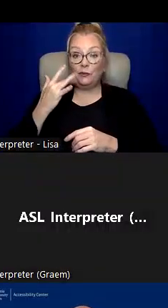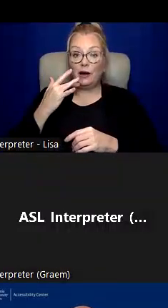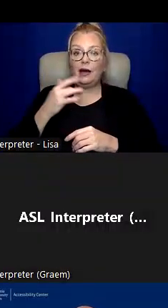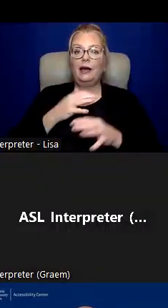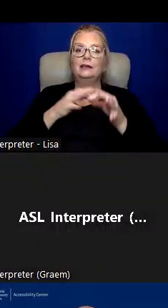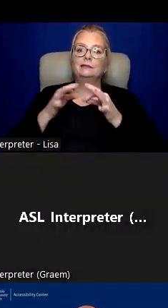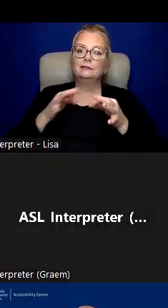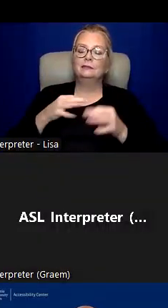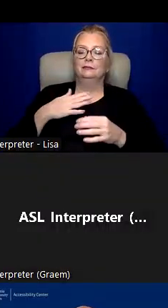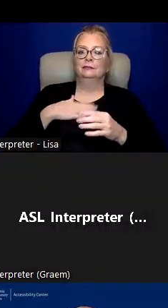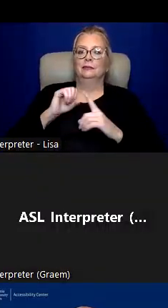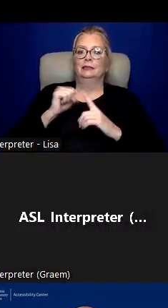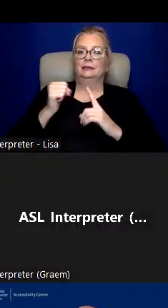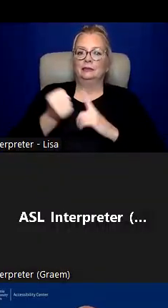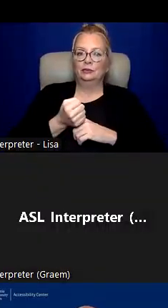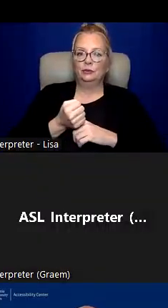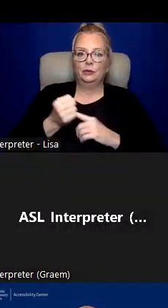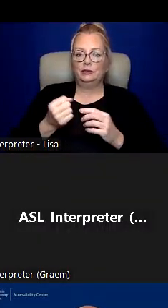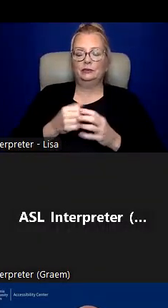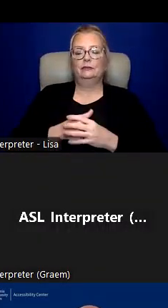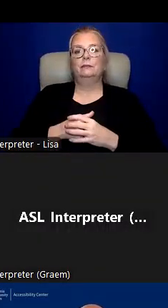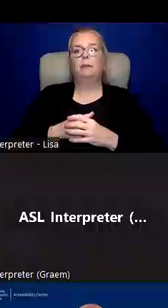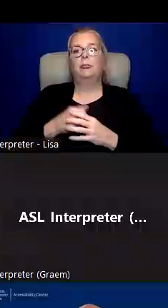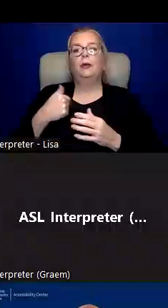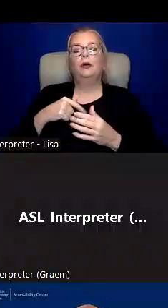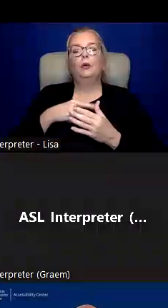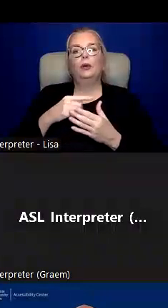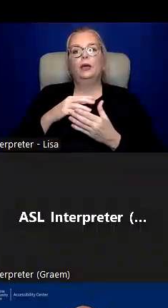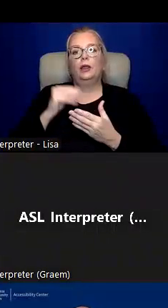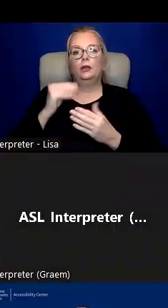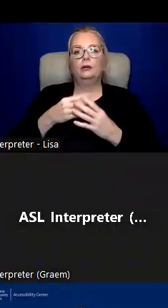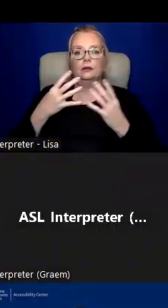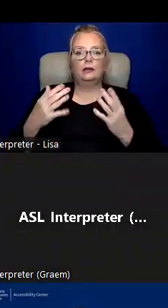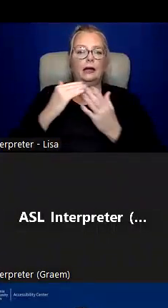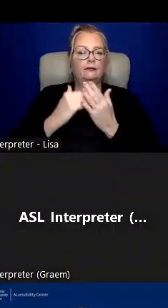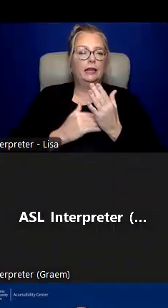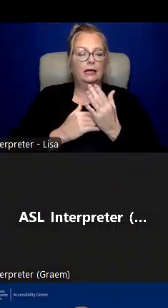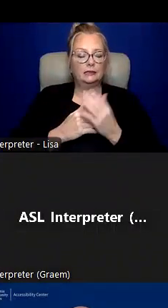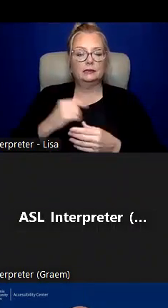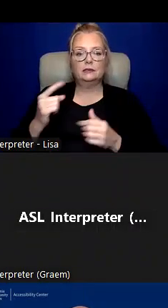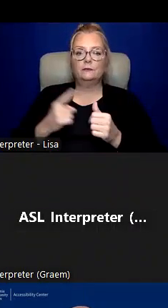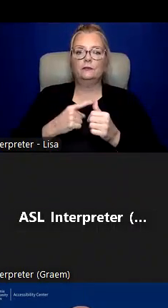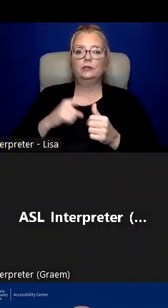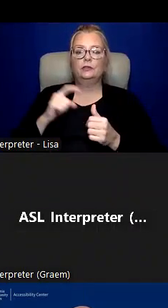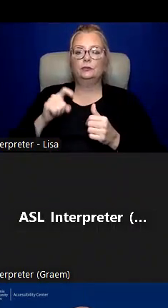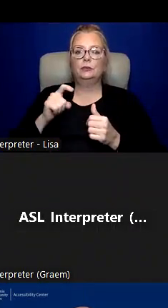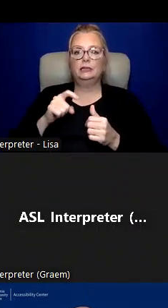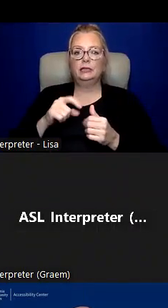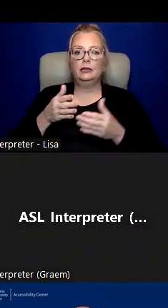So we learned a number of lessons from that. First of all, we needed a way to collect that key information,